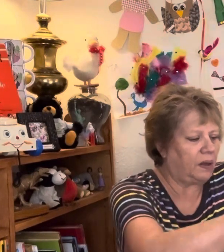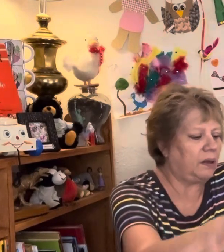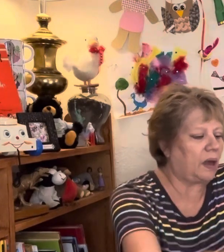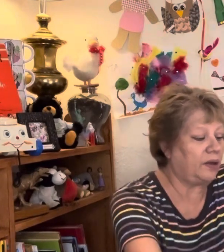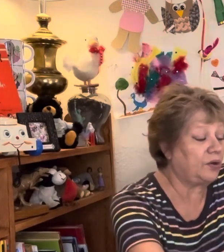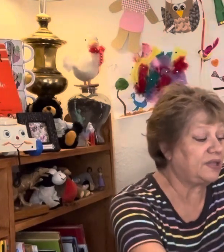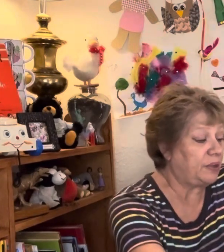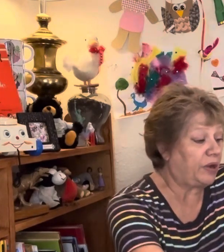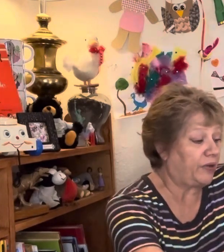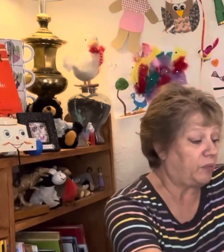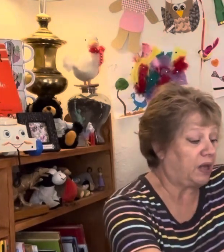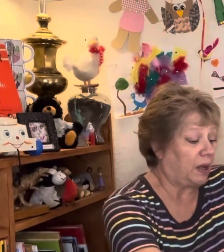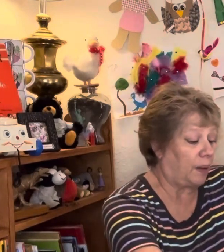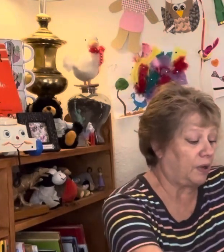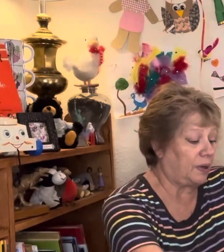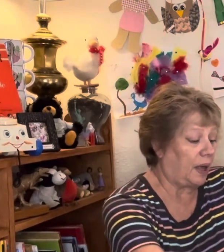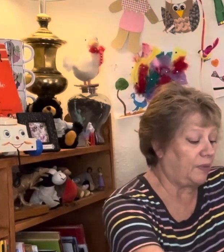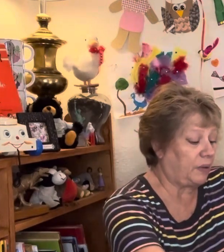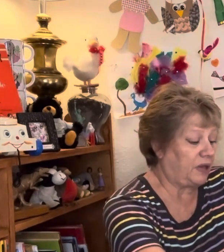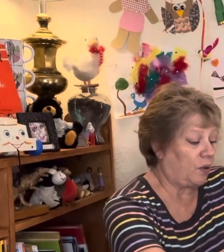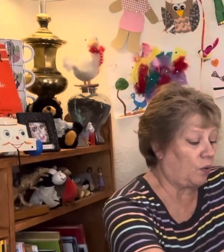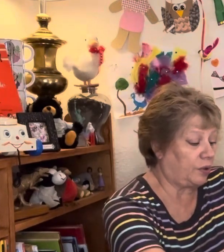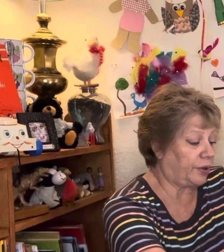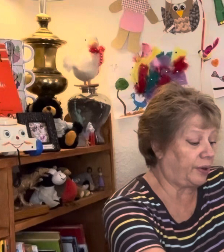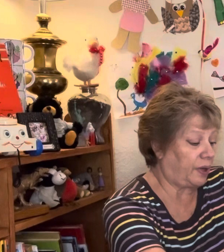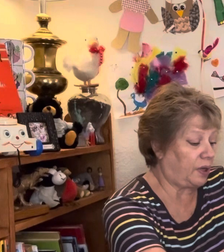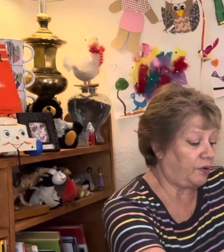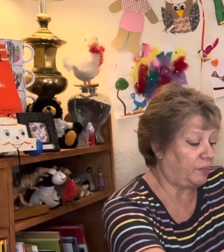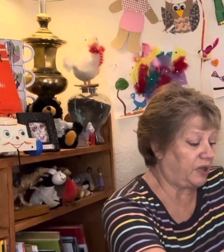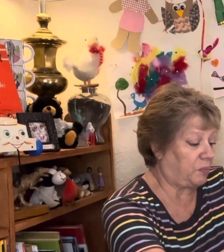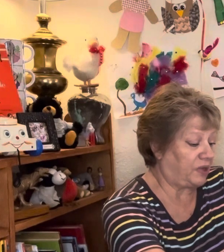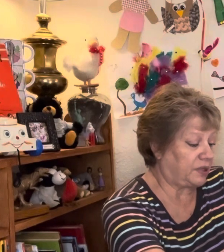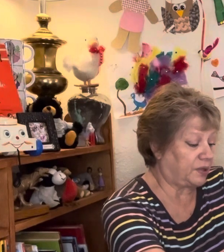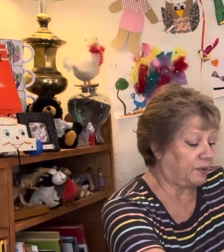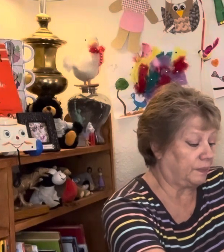You can see better than me. I'm gonna be the holder, and you can be the placer.